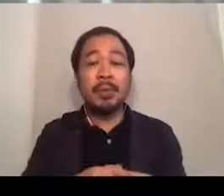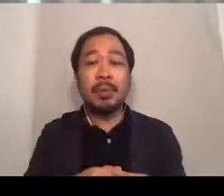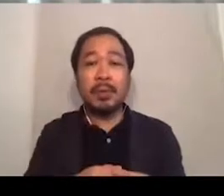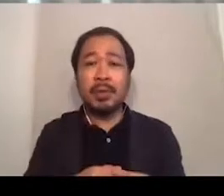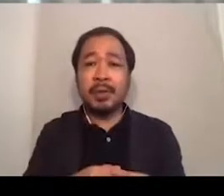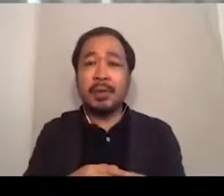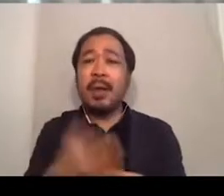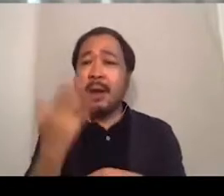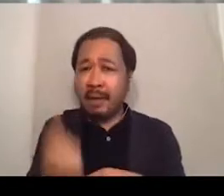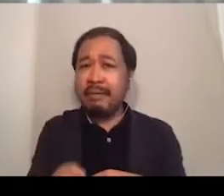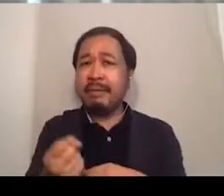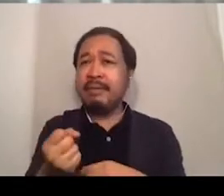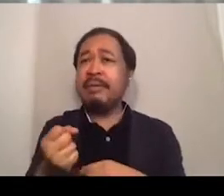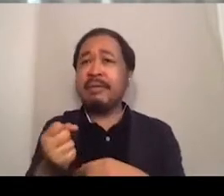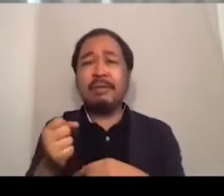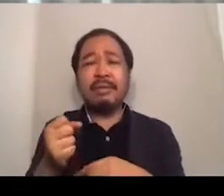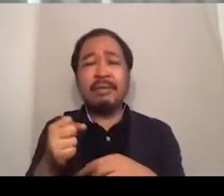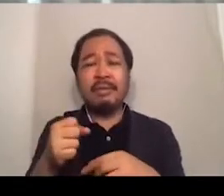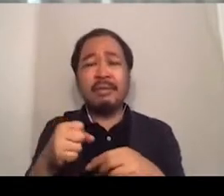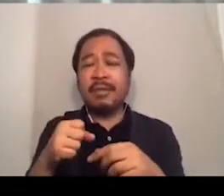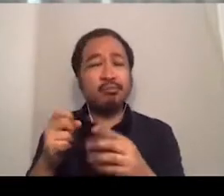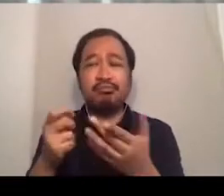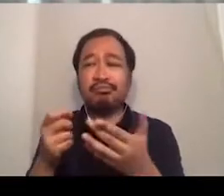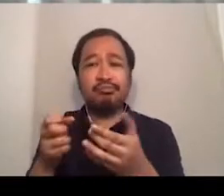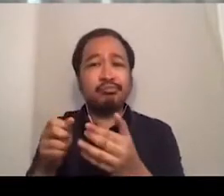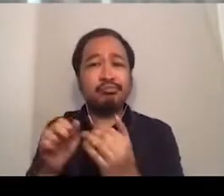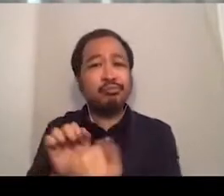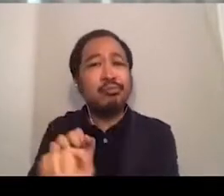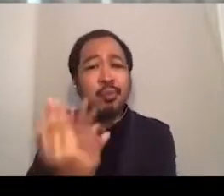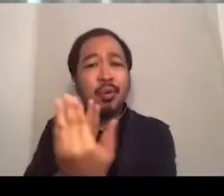that could not be put